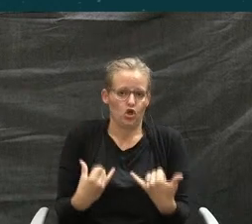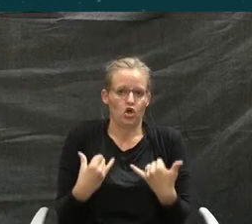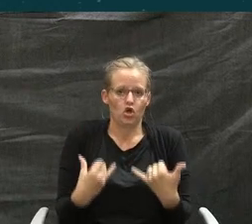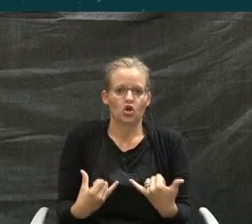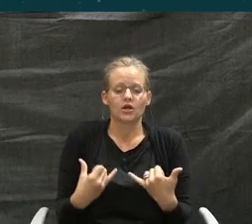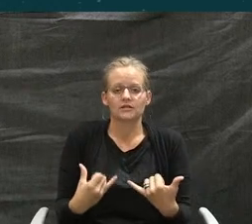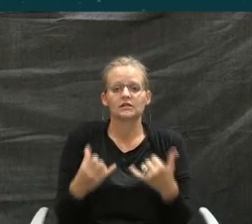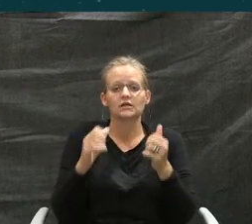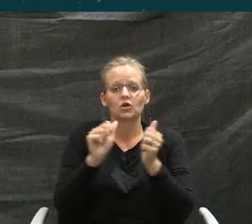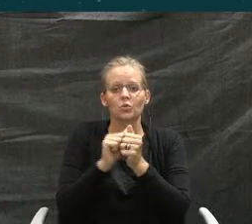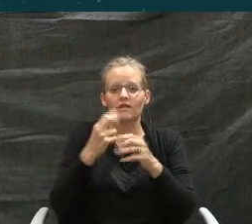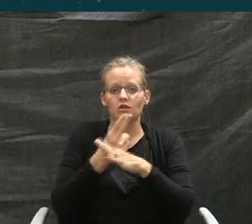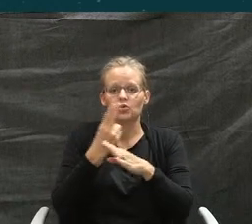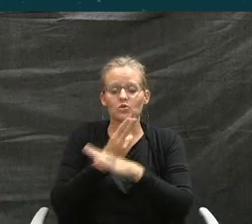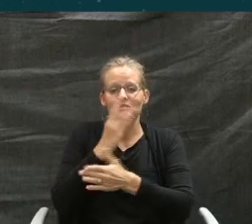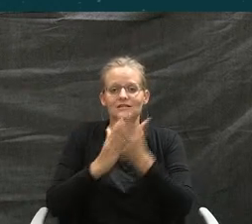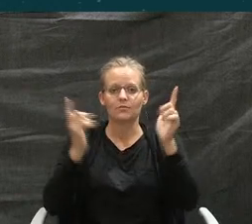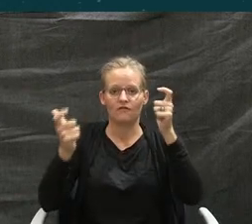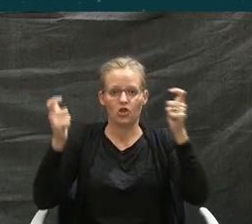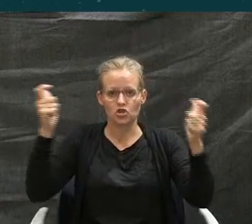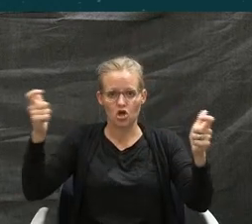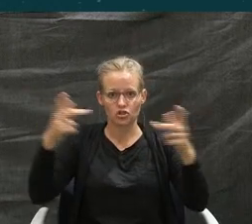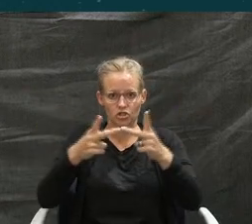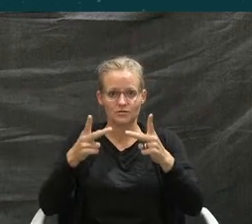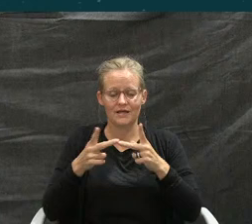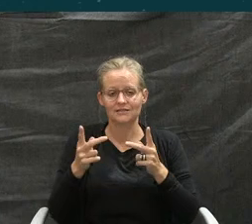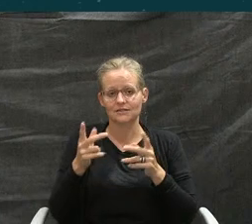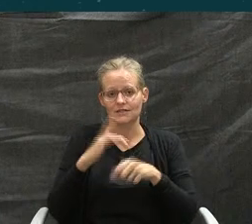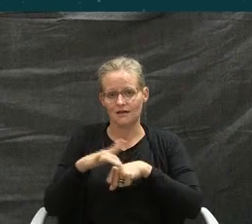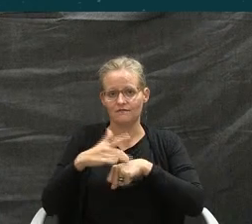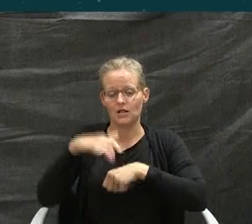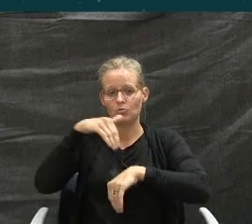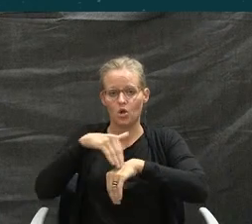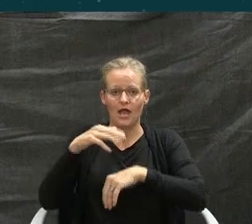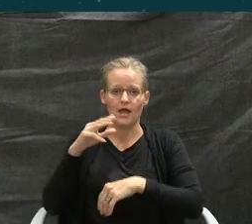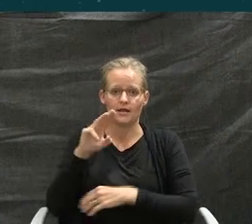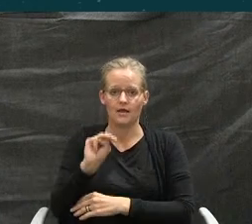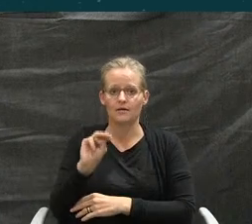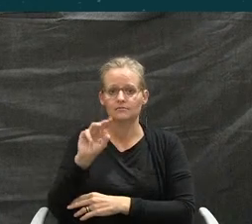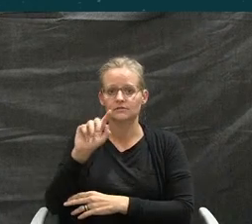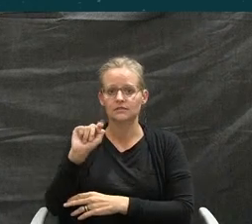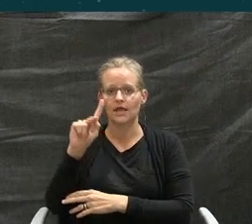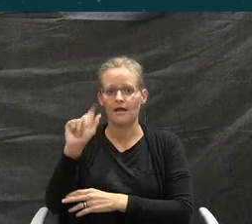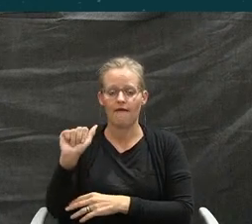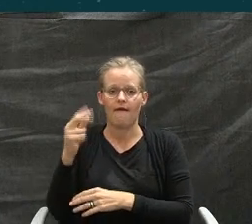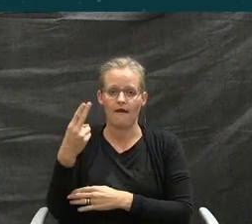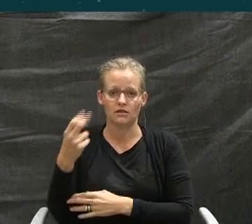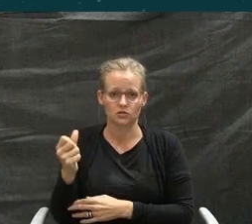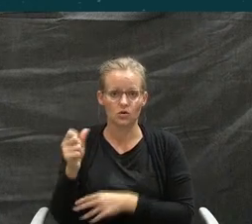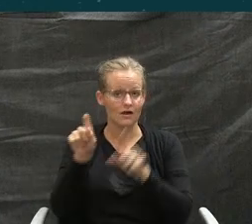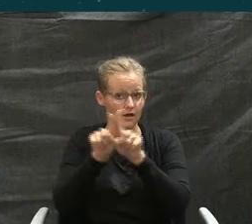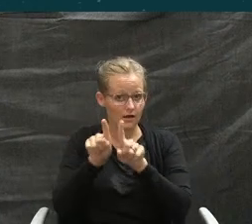larger spaces that are available at Minne Tonka High School. So again, they'll follow the same grade level team